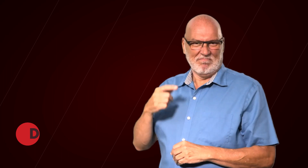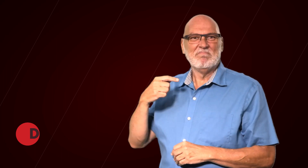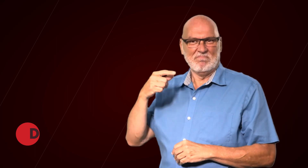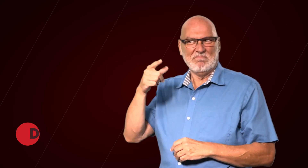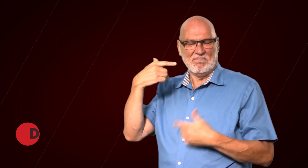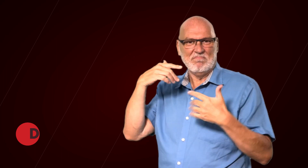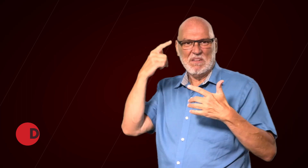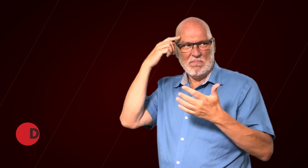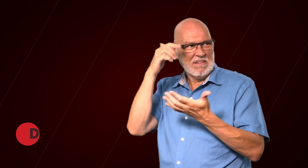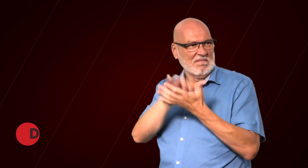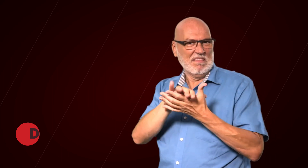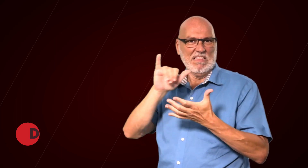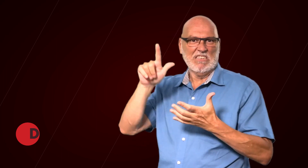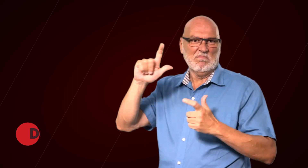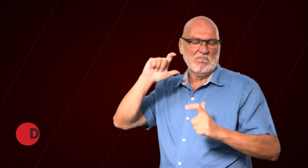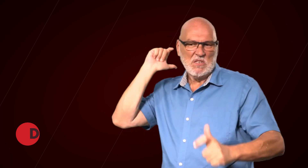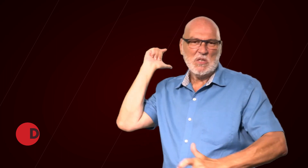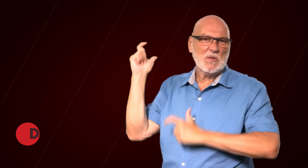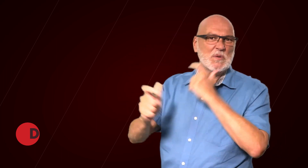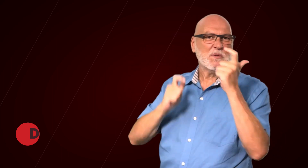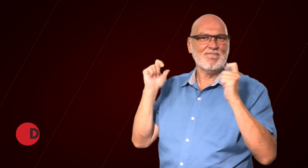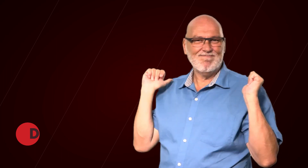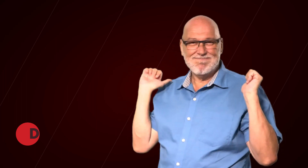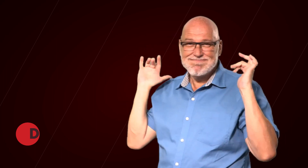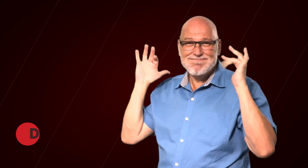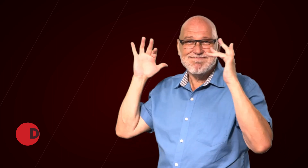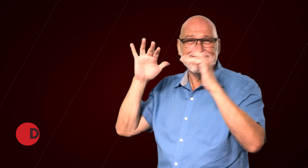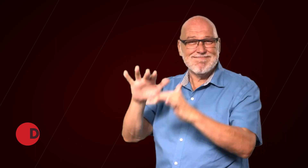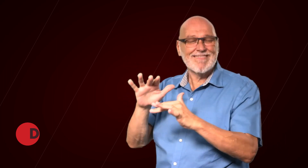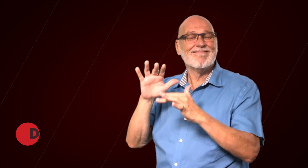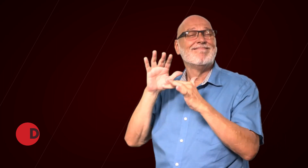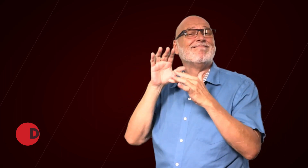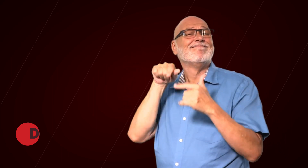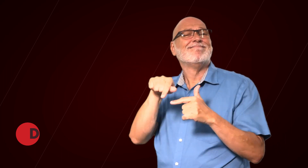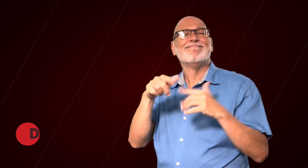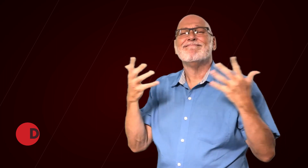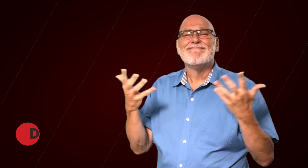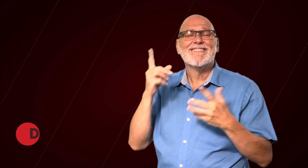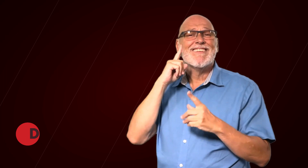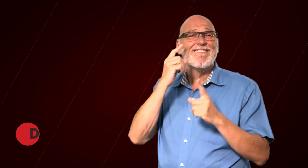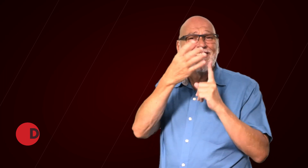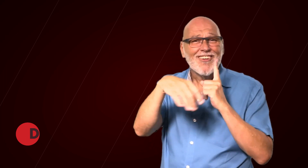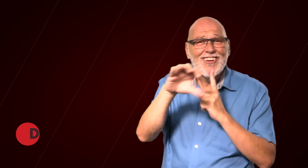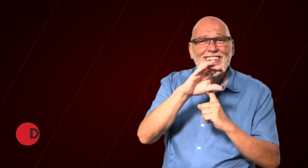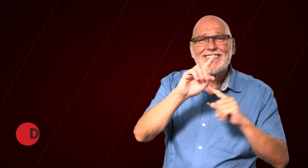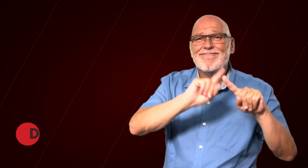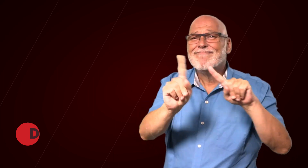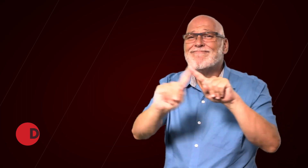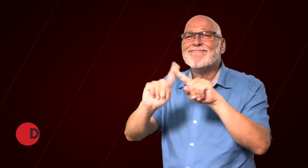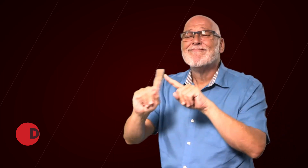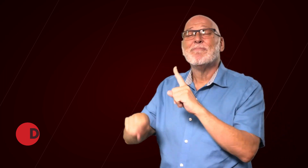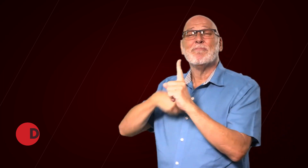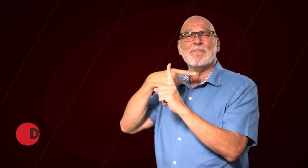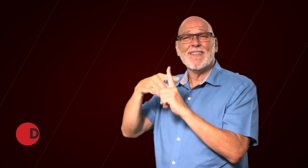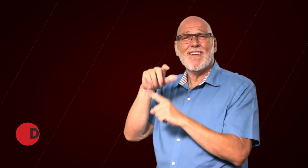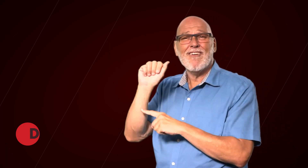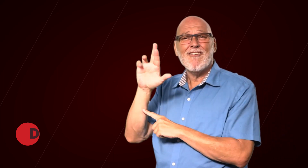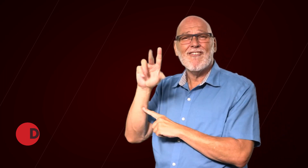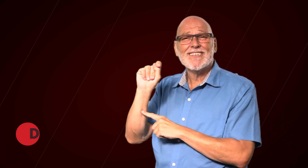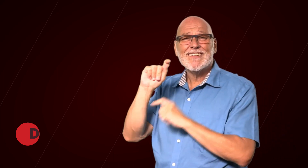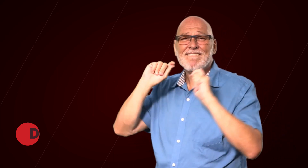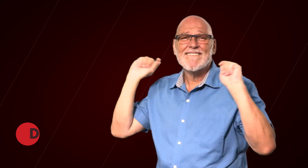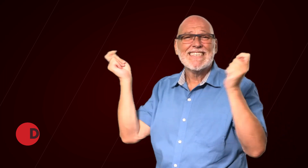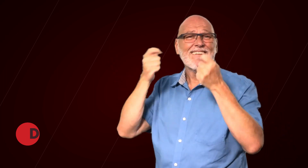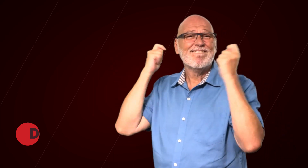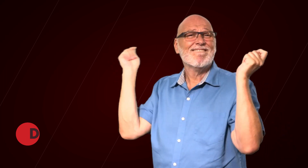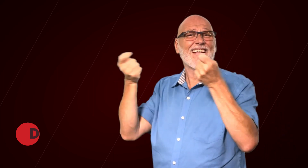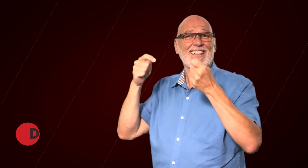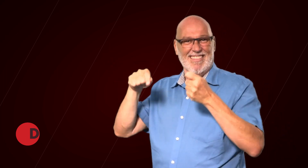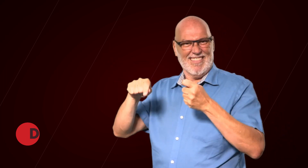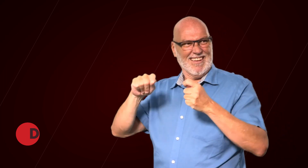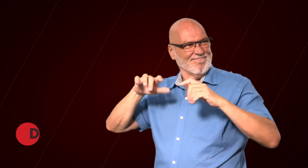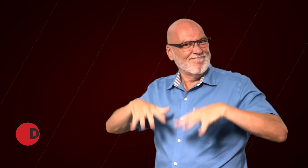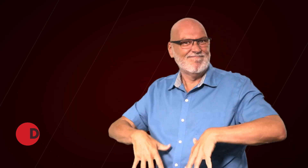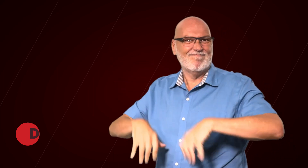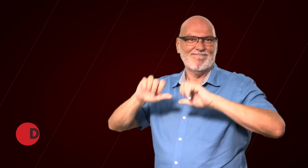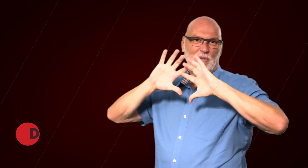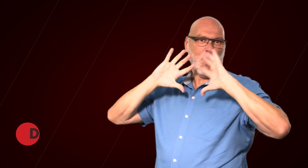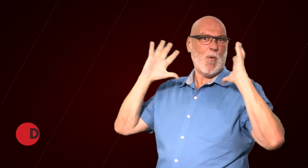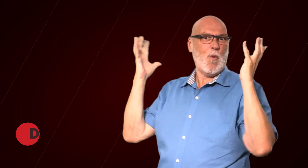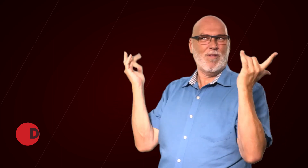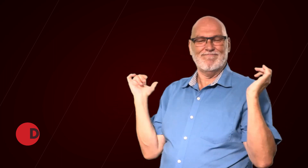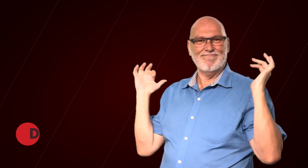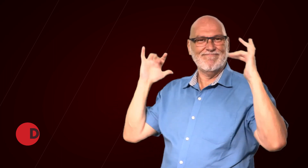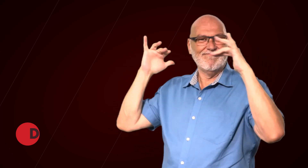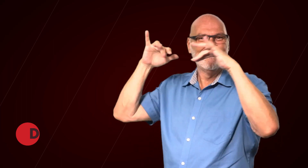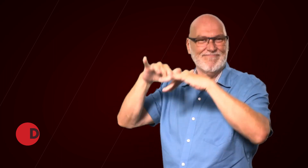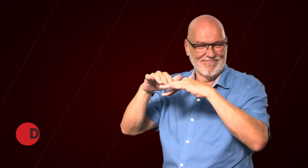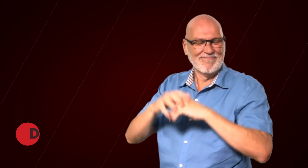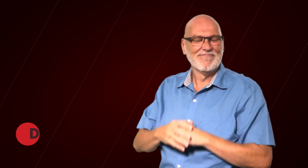It is believed to be the largest Deaf cultural and art festival in the world.